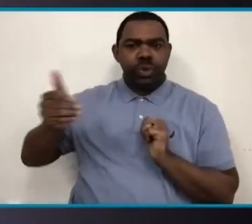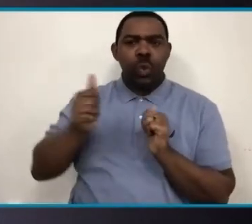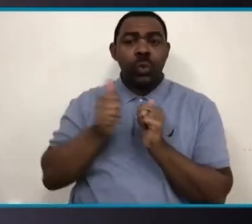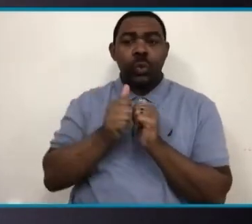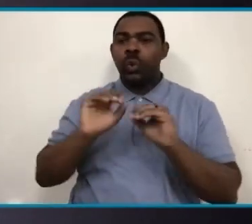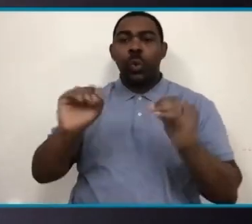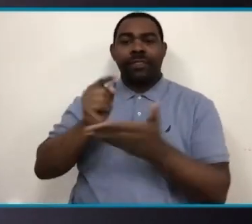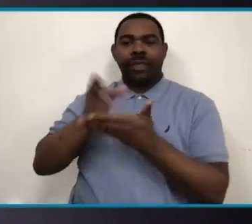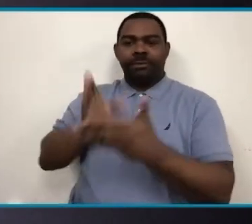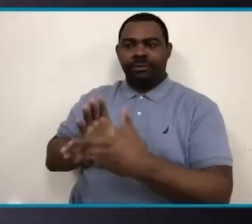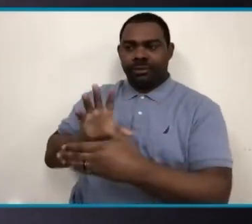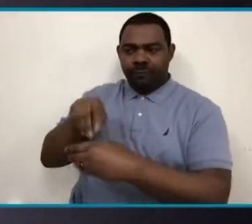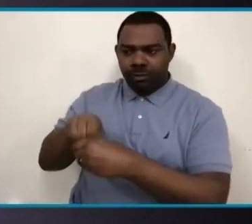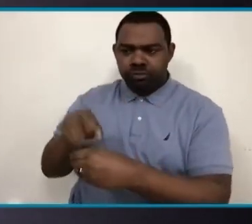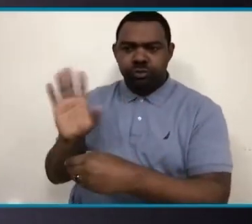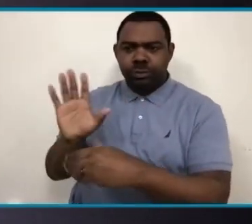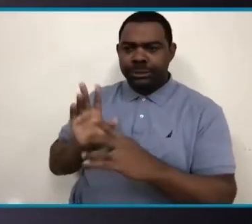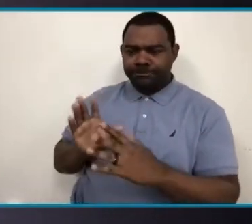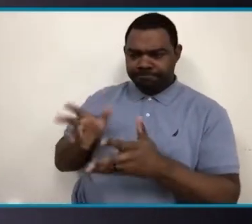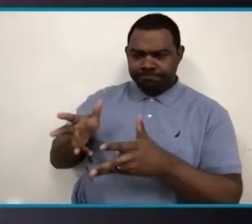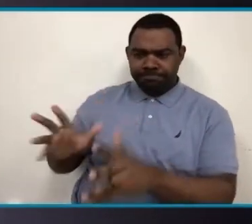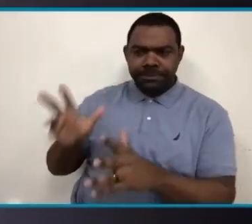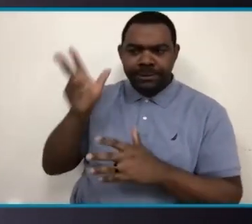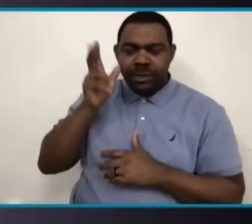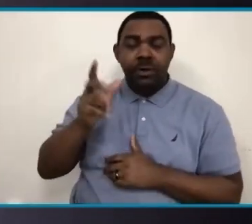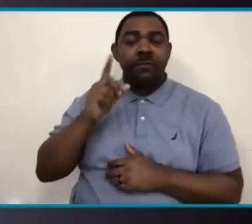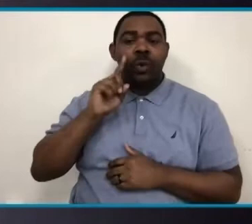acute pain as opposed to chronic pain.